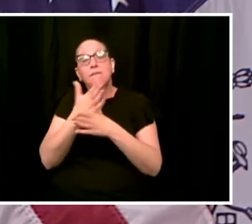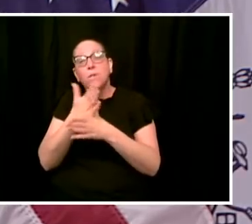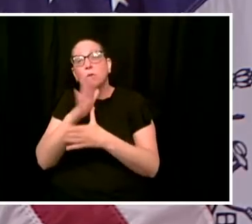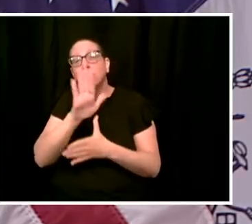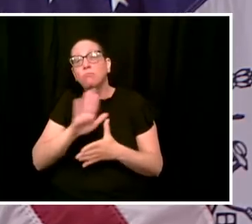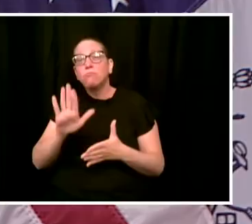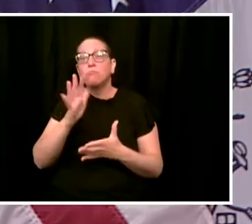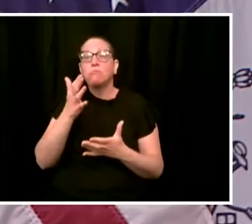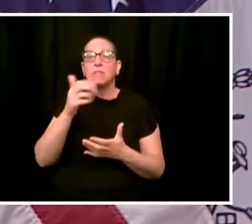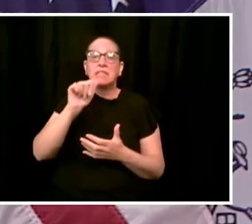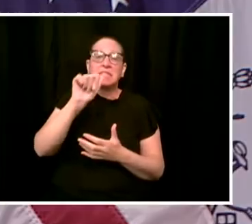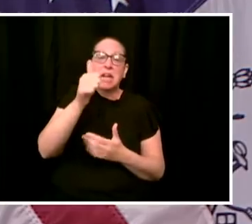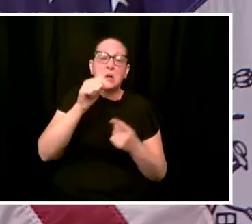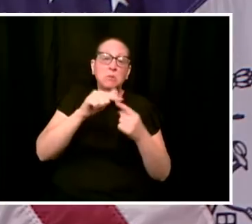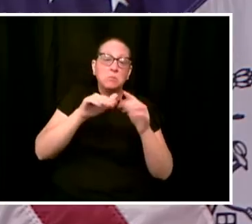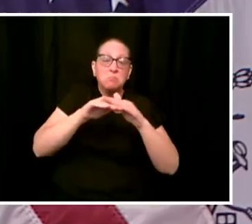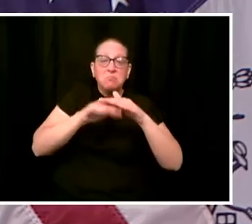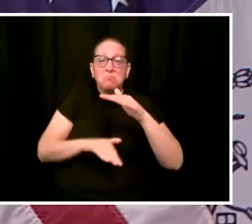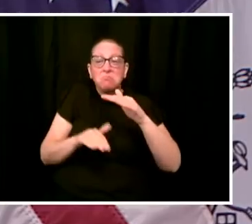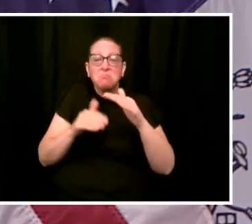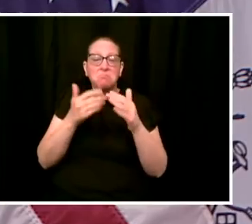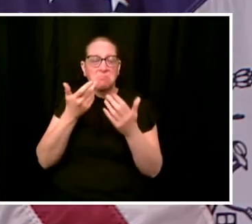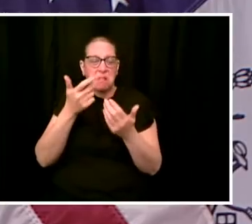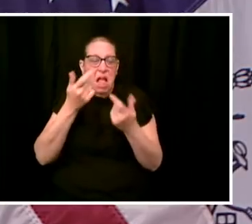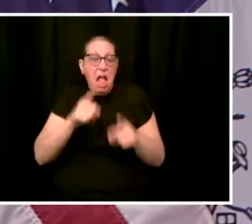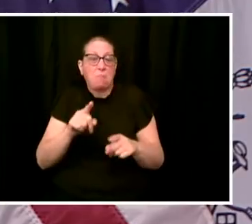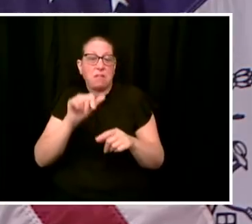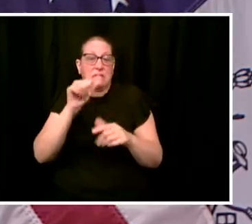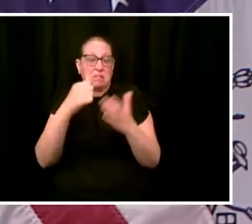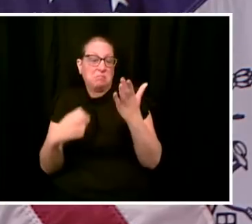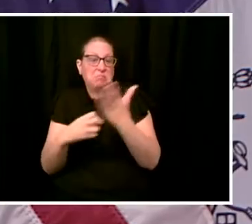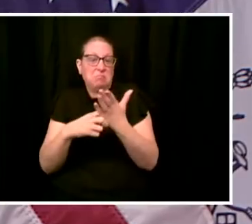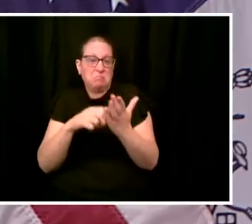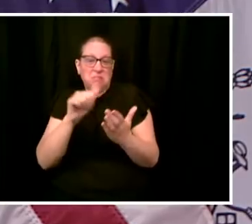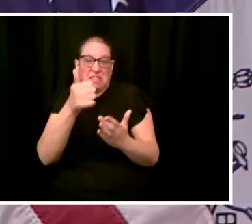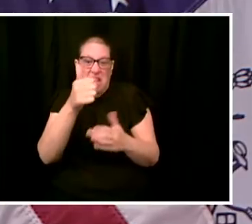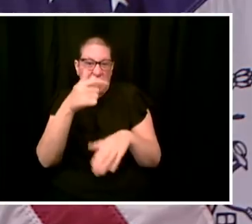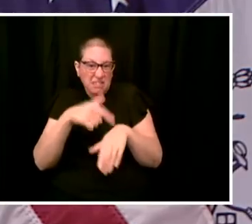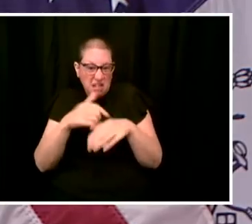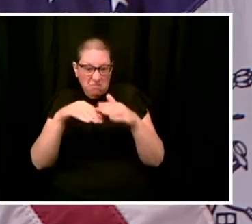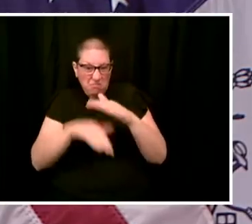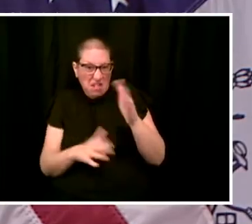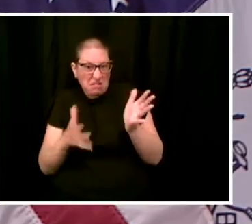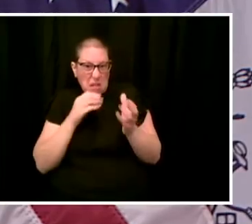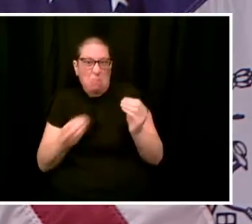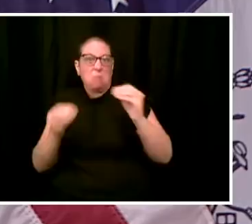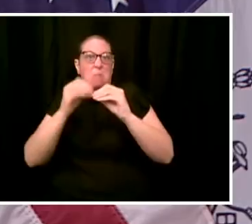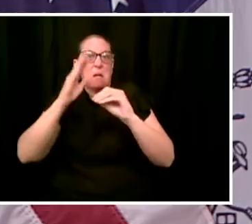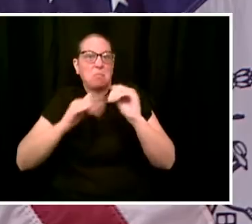FEWER THAN 10 PER DAY FOR THE WHOLE CITY PER DAY. IT IS REALLY, REALLY SMALL.